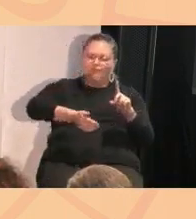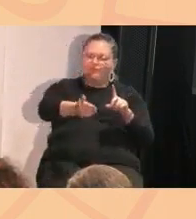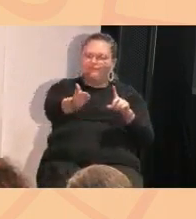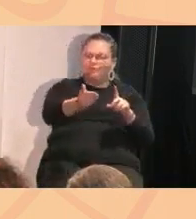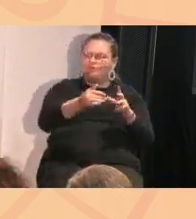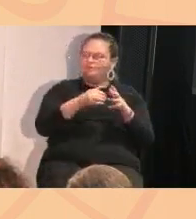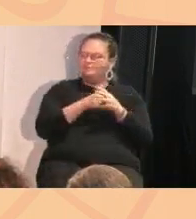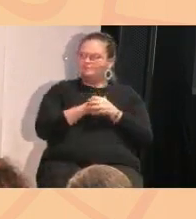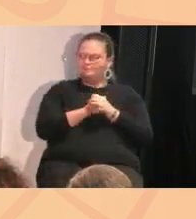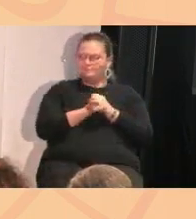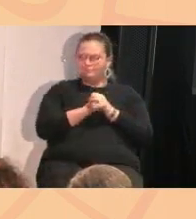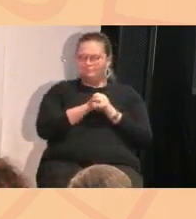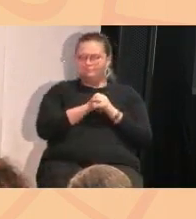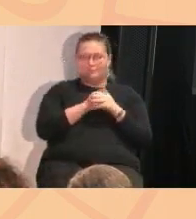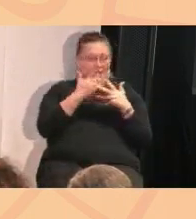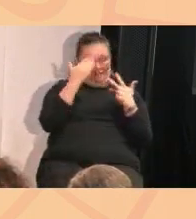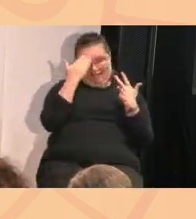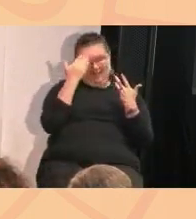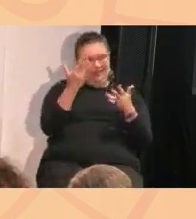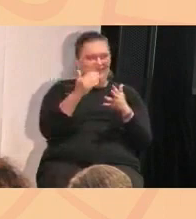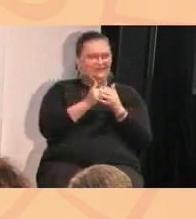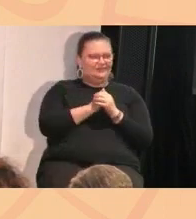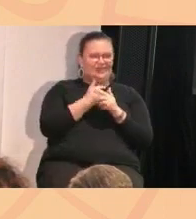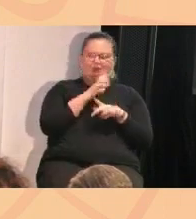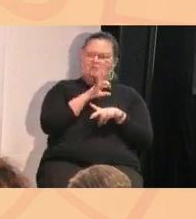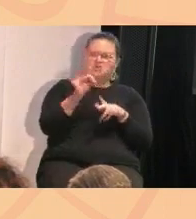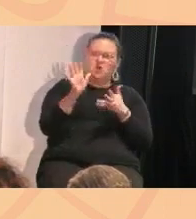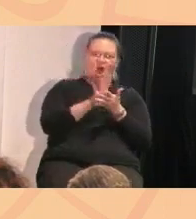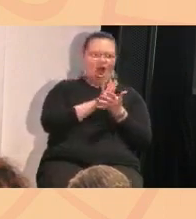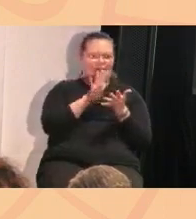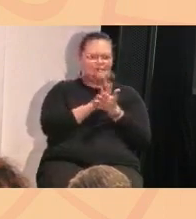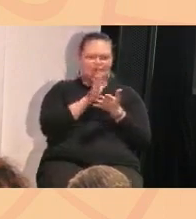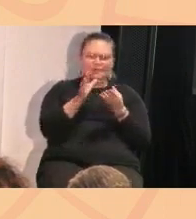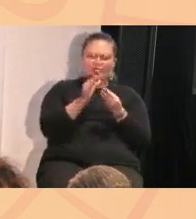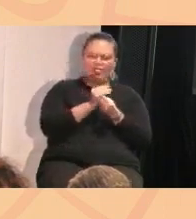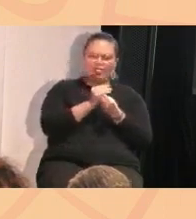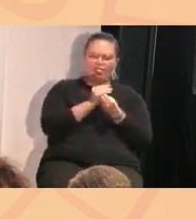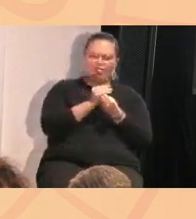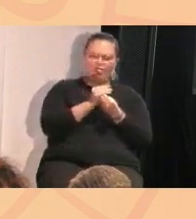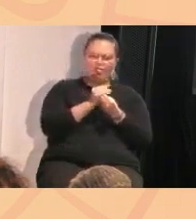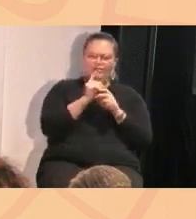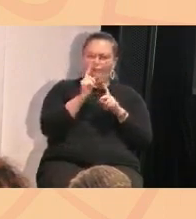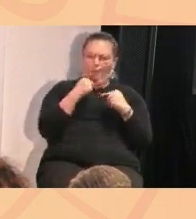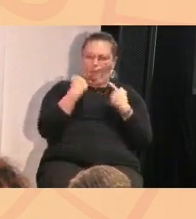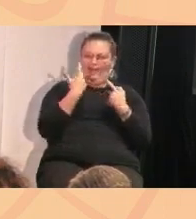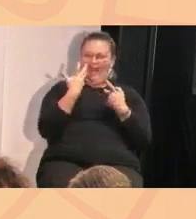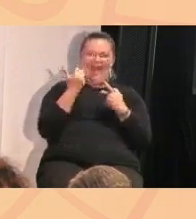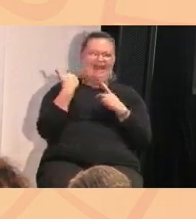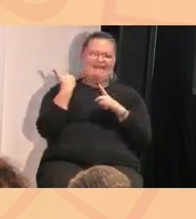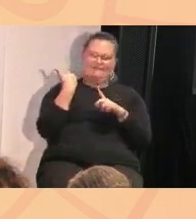Not, not, Djon's work needs to be undone. And I think that should be a way moving forward.